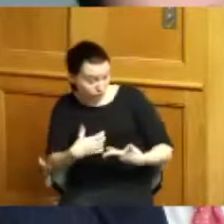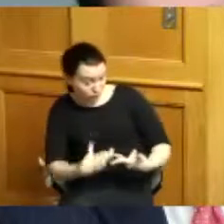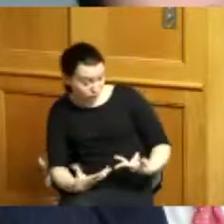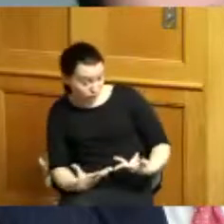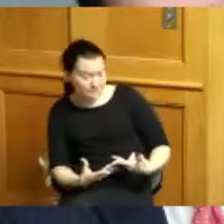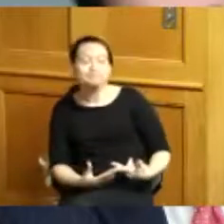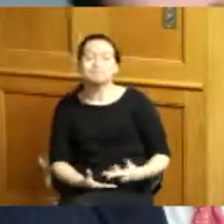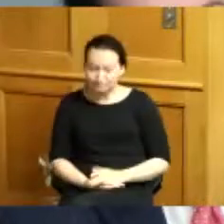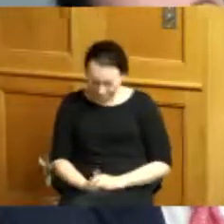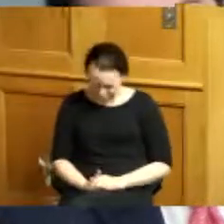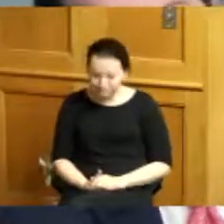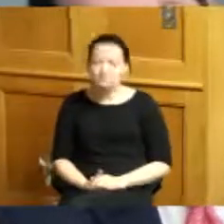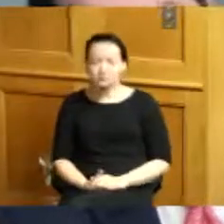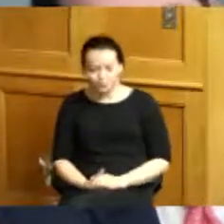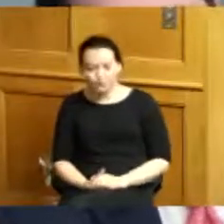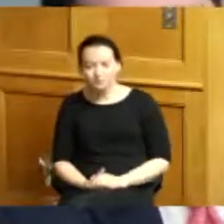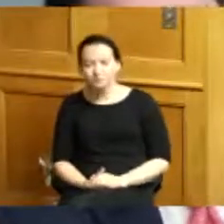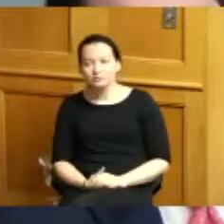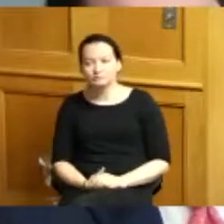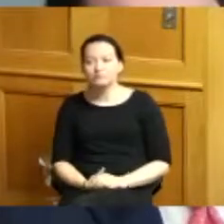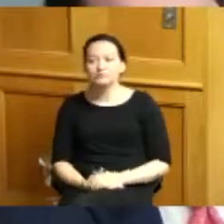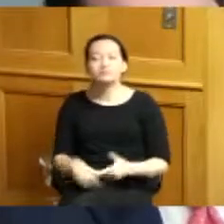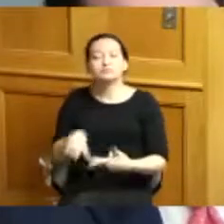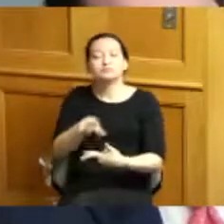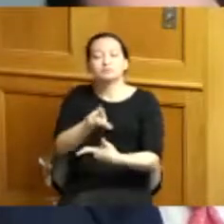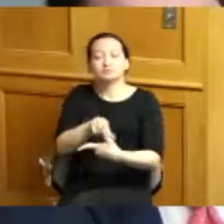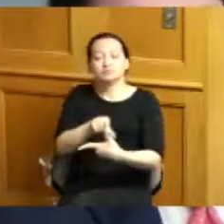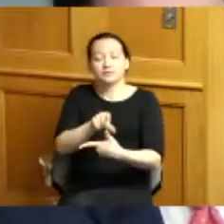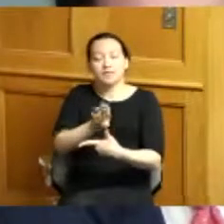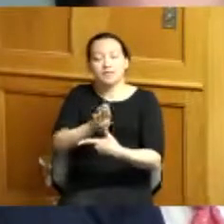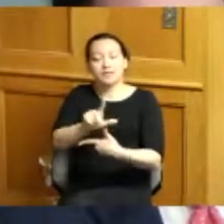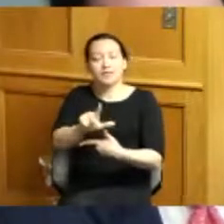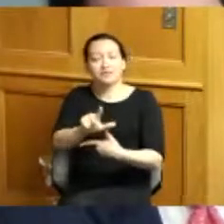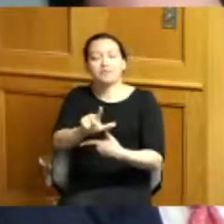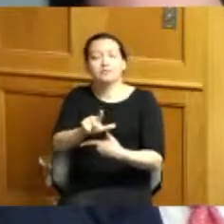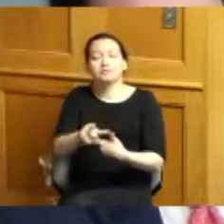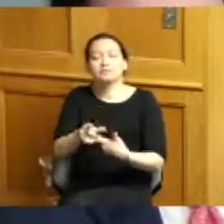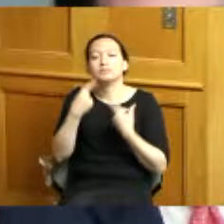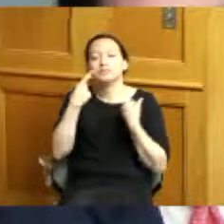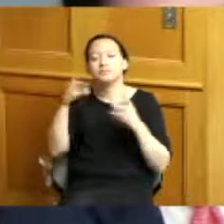yes please walk through okay so the first if I leave in your packet is a resolution accepting